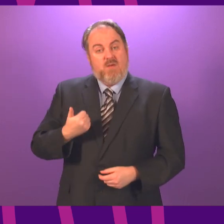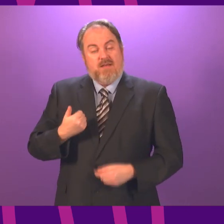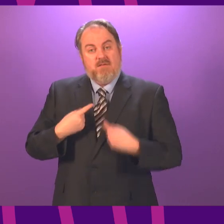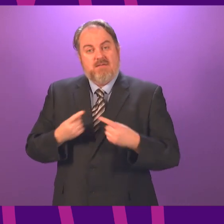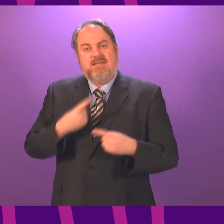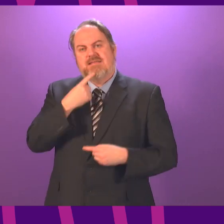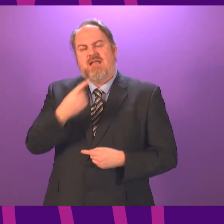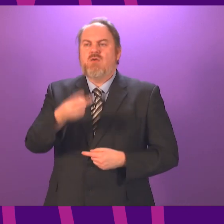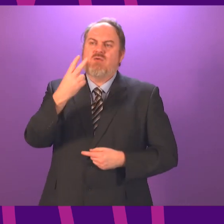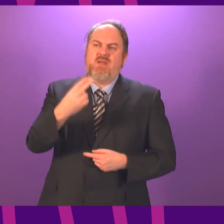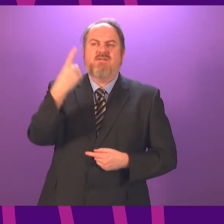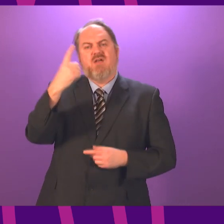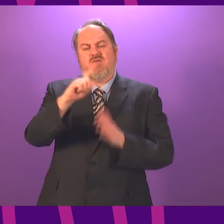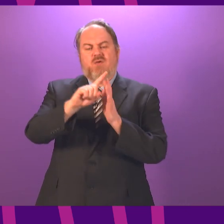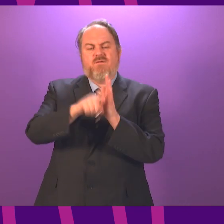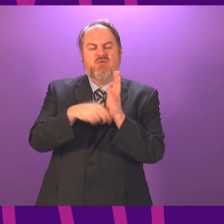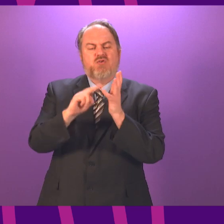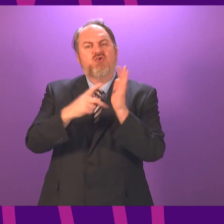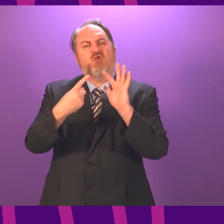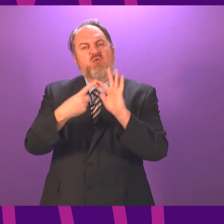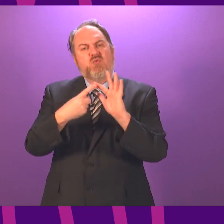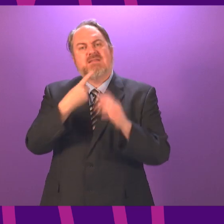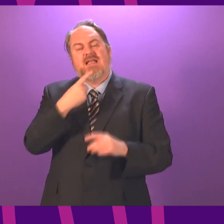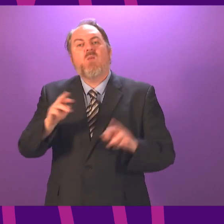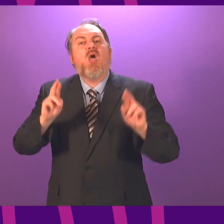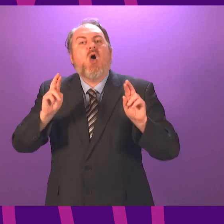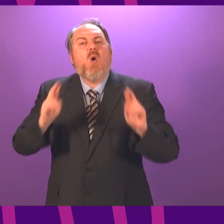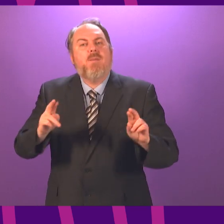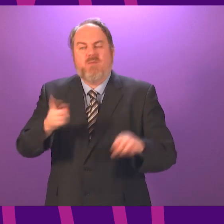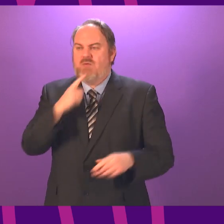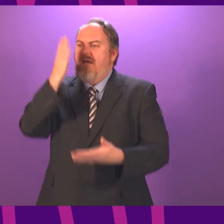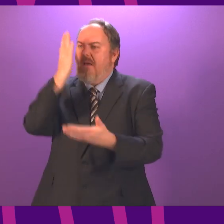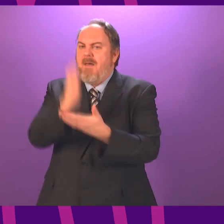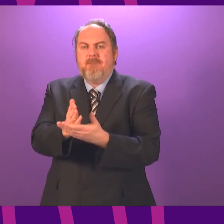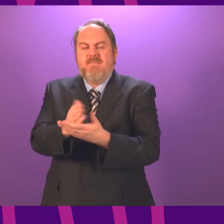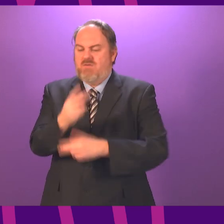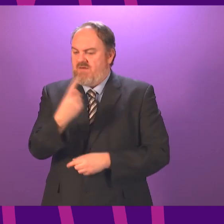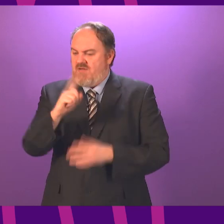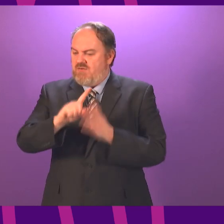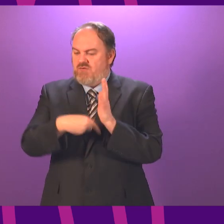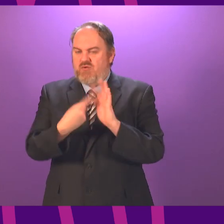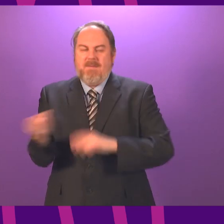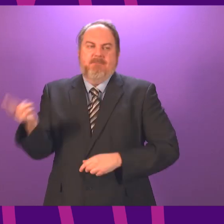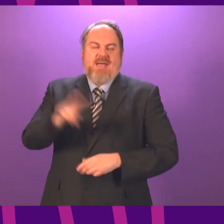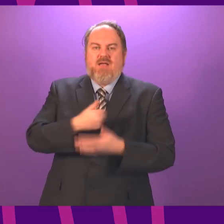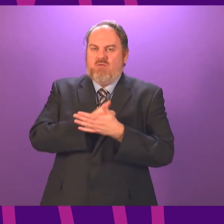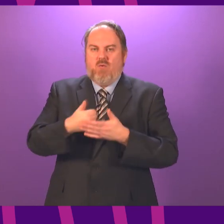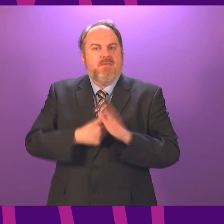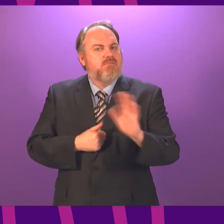and candidly, but rightly, said that there were no guarantees. That is a reasonable position to take.